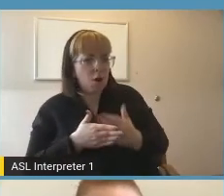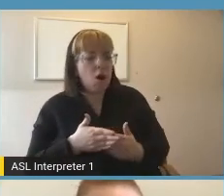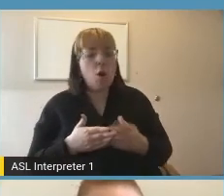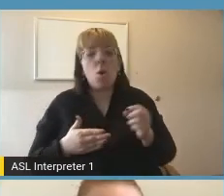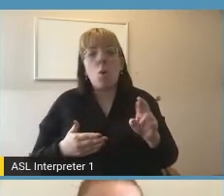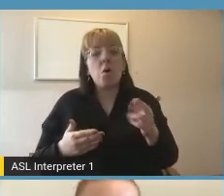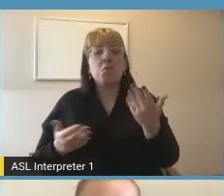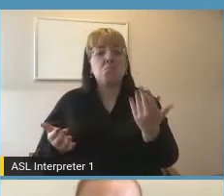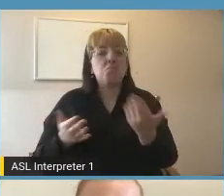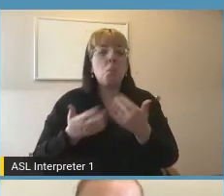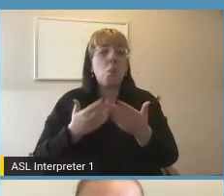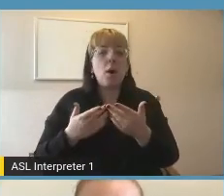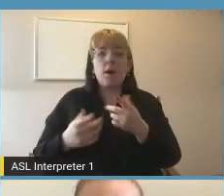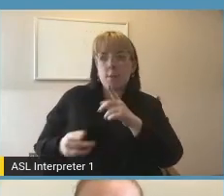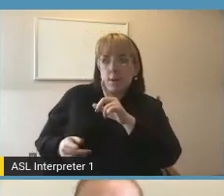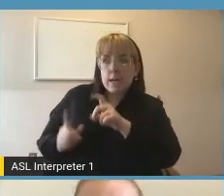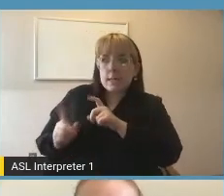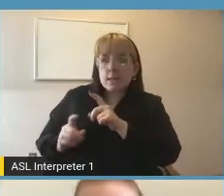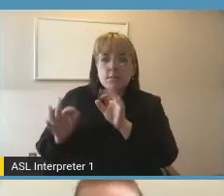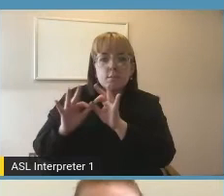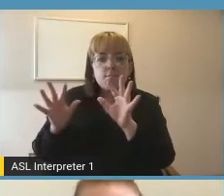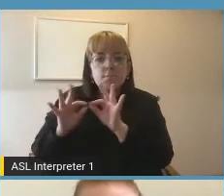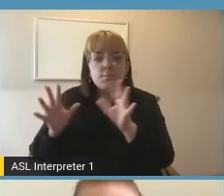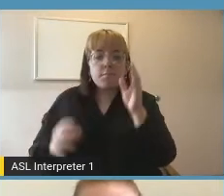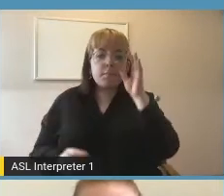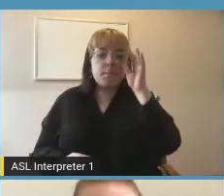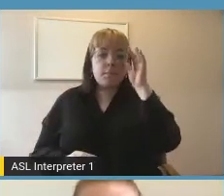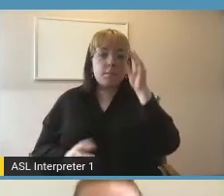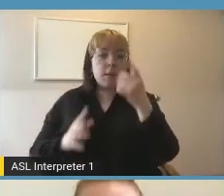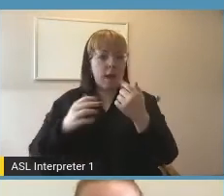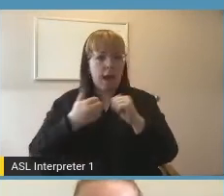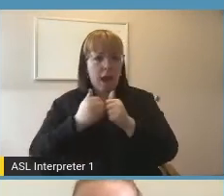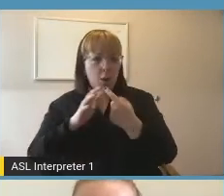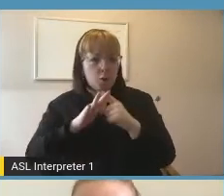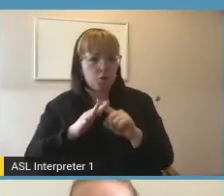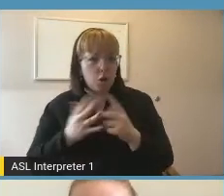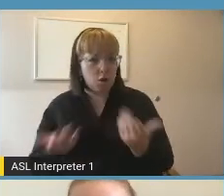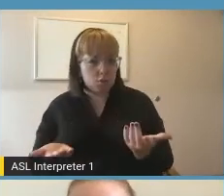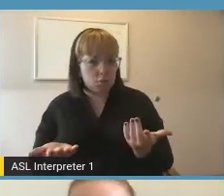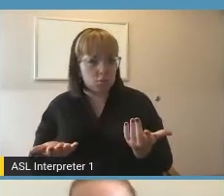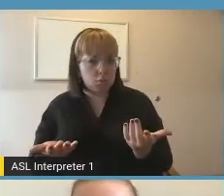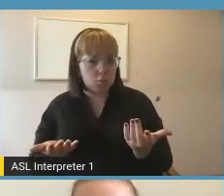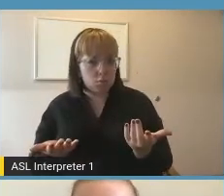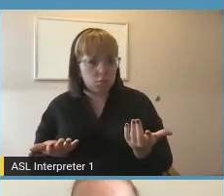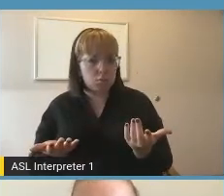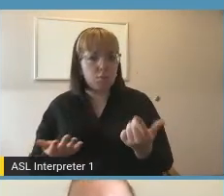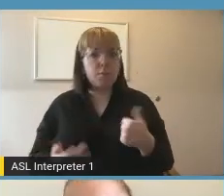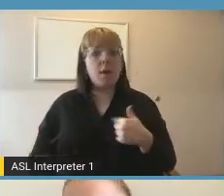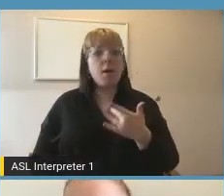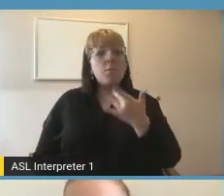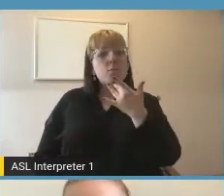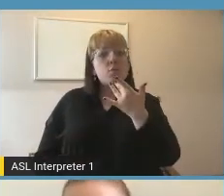In terms of how to begin. I like to start by telling people do a little simple practice